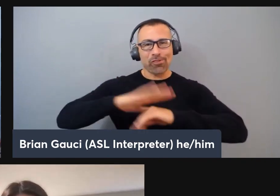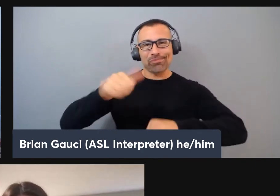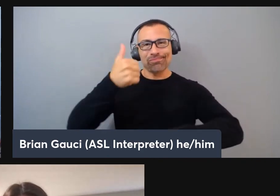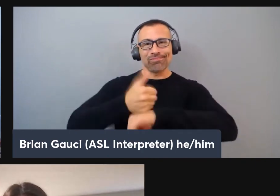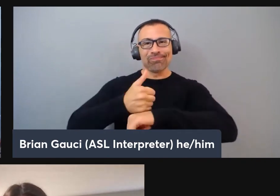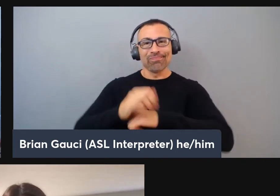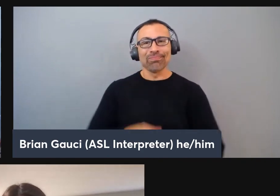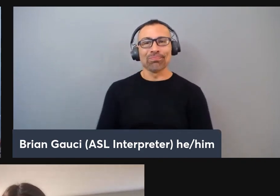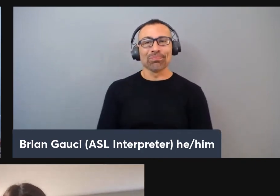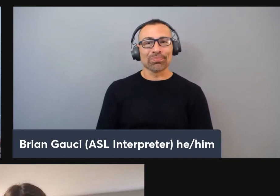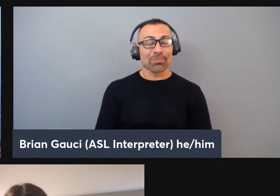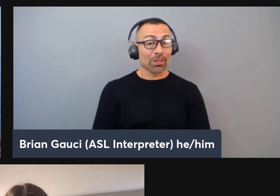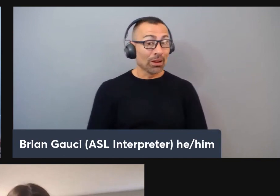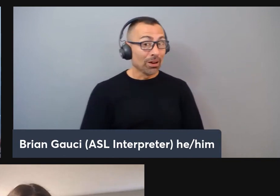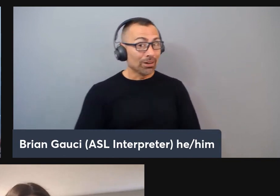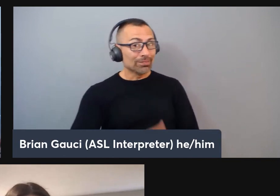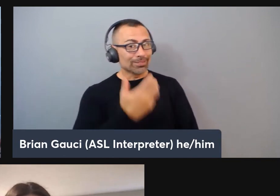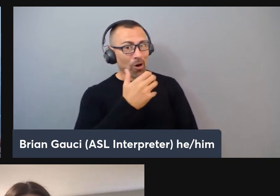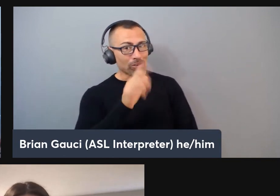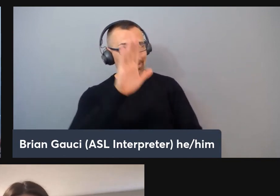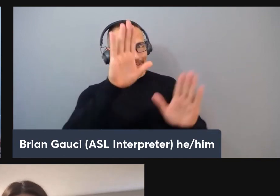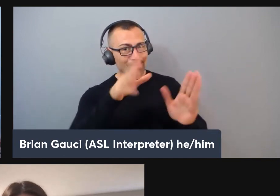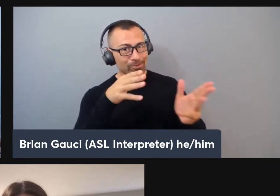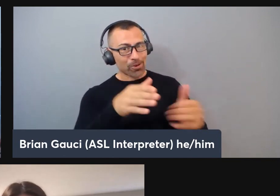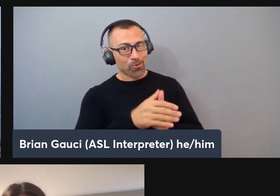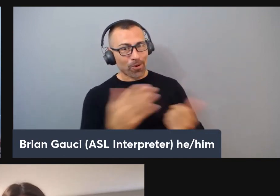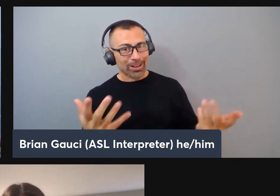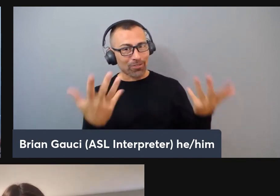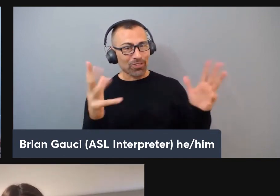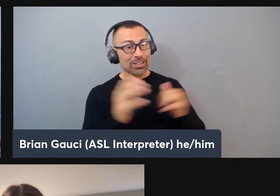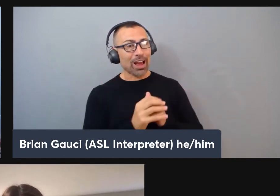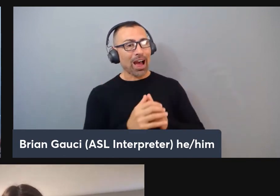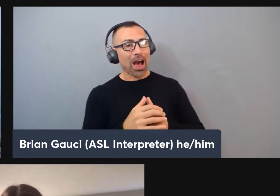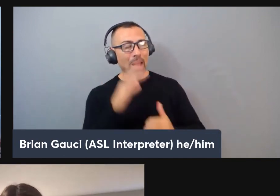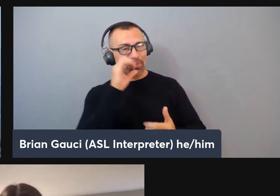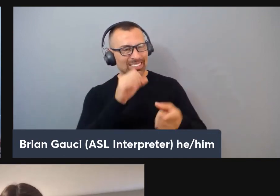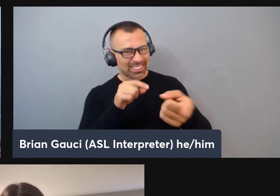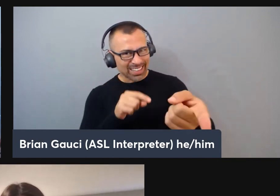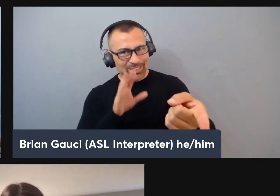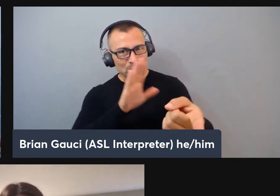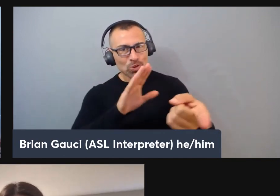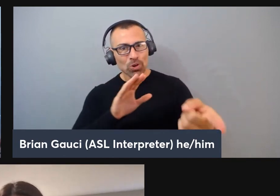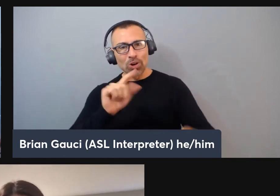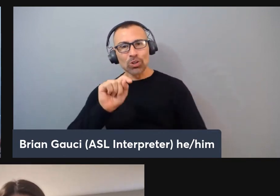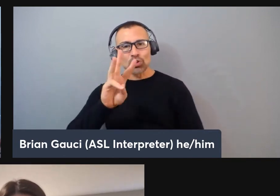I also notice I'm guessing that's your Twitter handle, so if you wanna bother Abdallah,